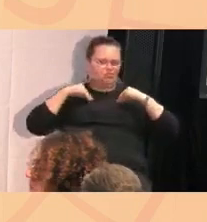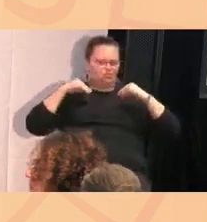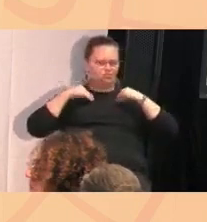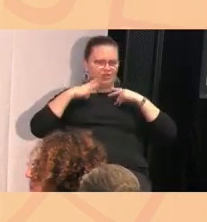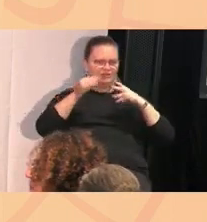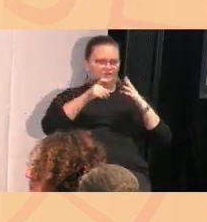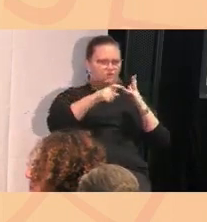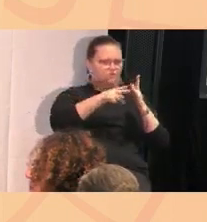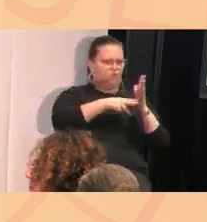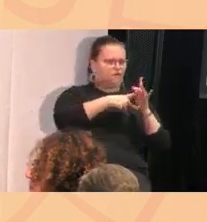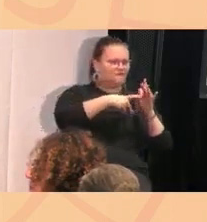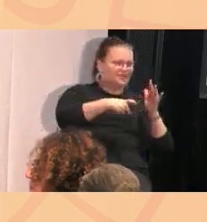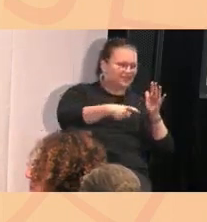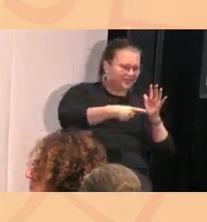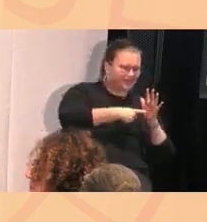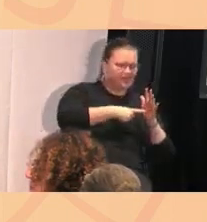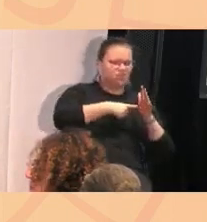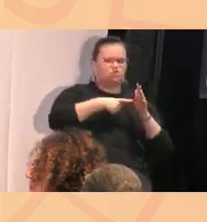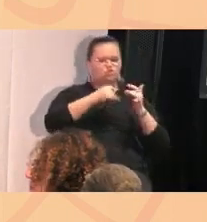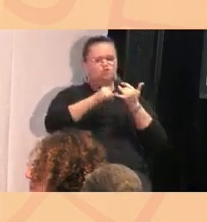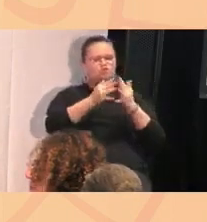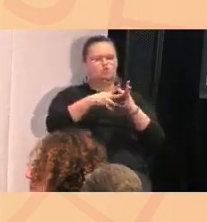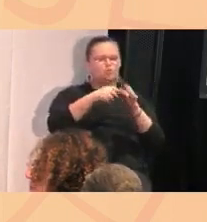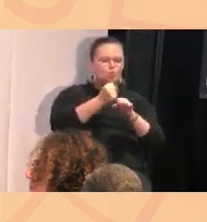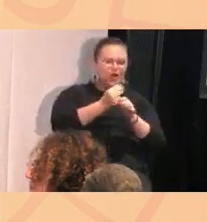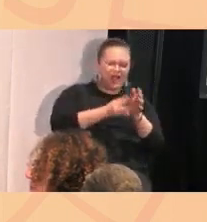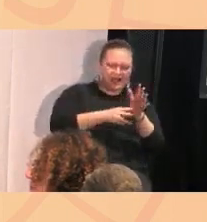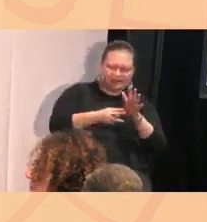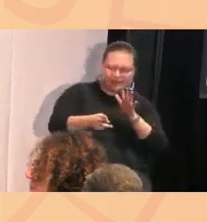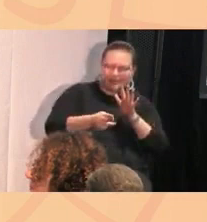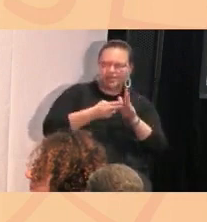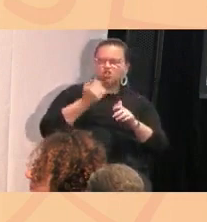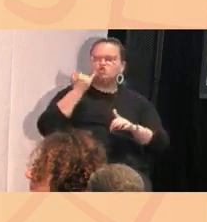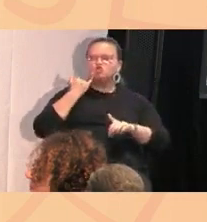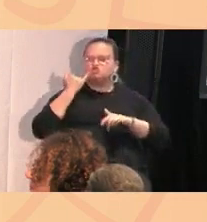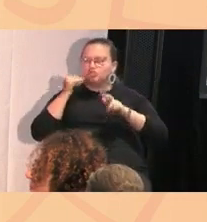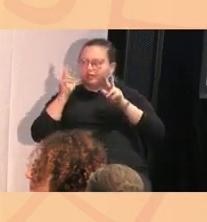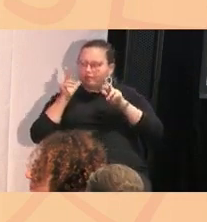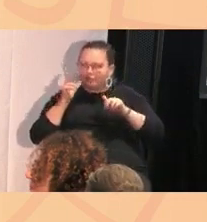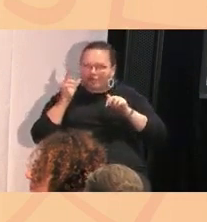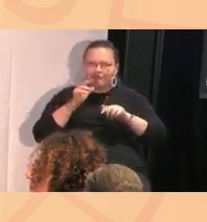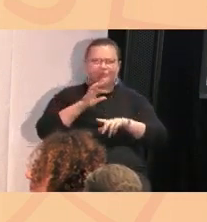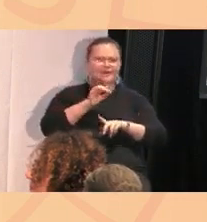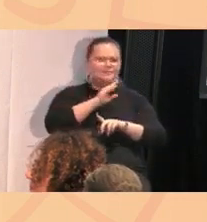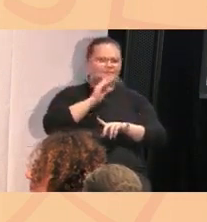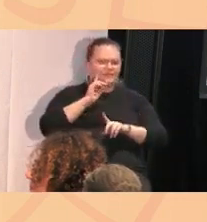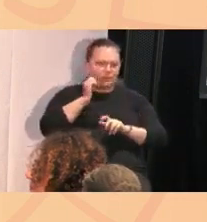with I think 18 different figures of kind of colonial ambition and industry.